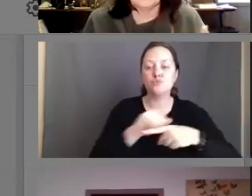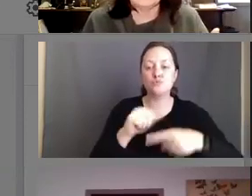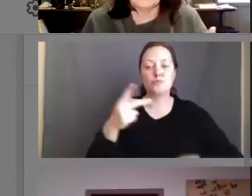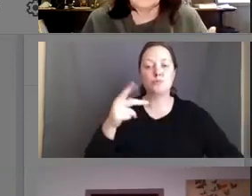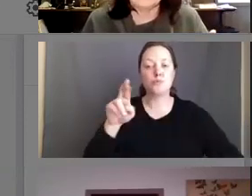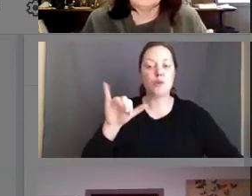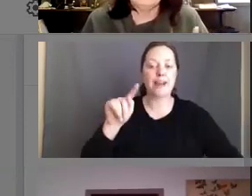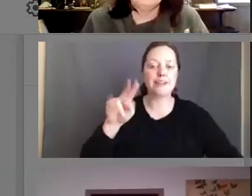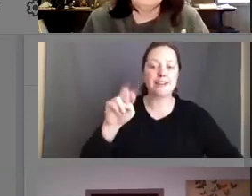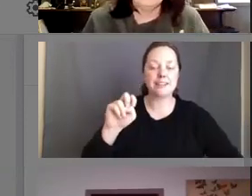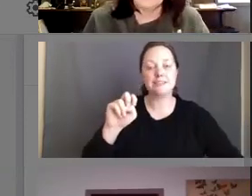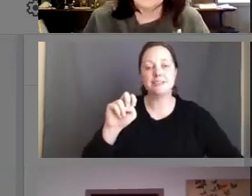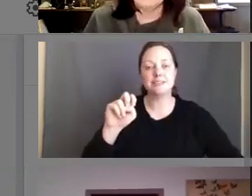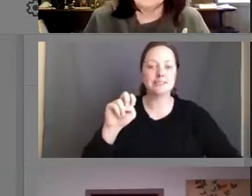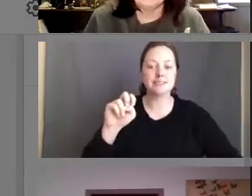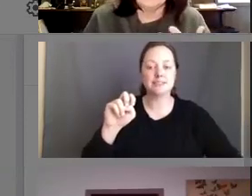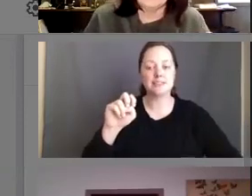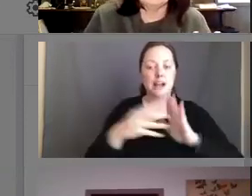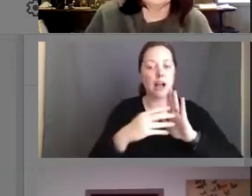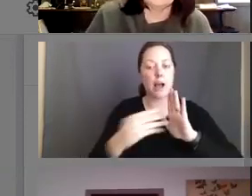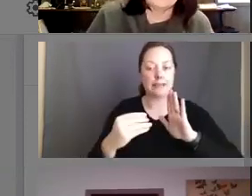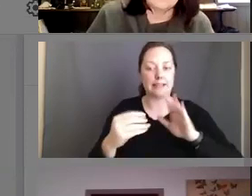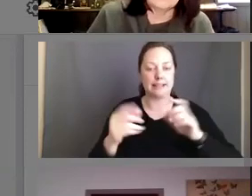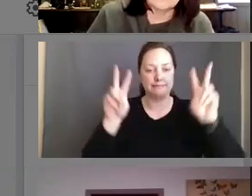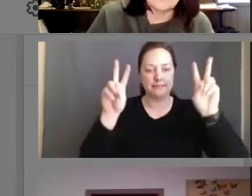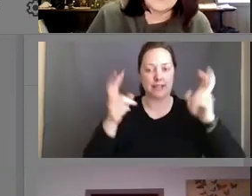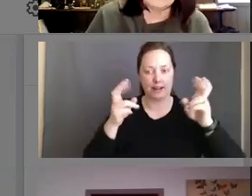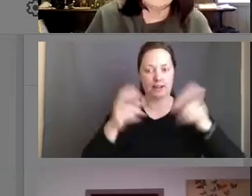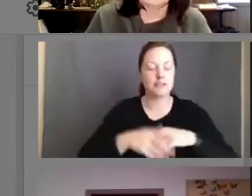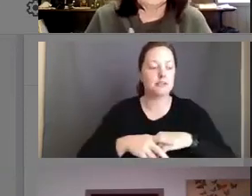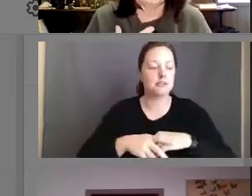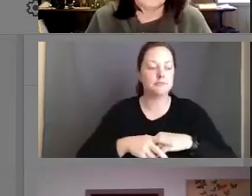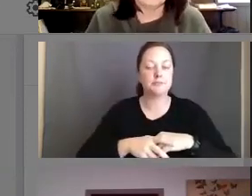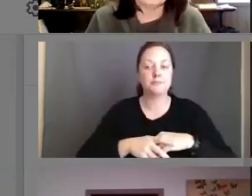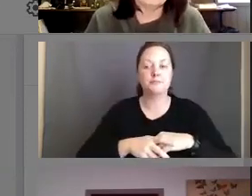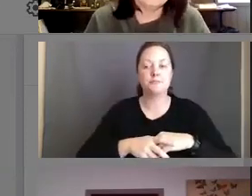We see what happened? You can begin adding text, and, if you click the plus button, you can upload an image.